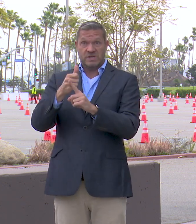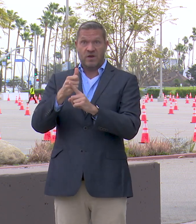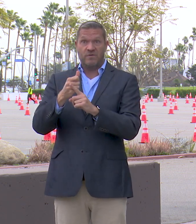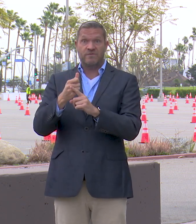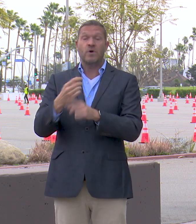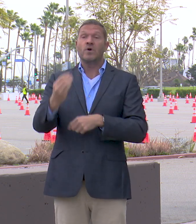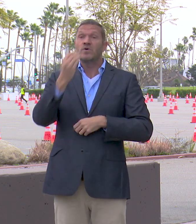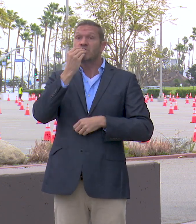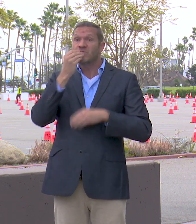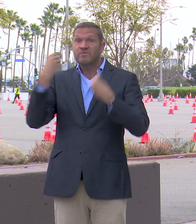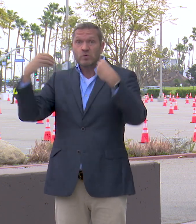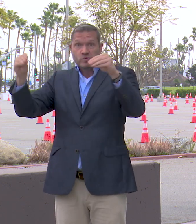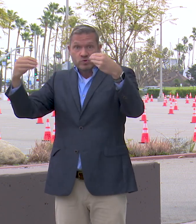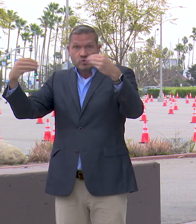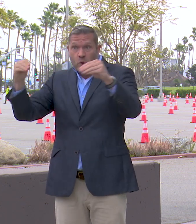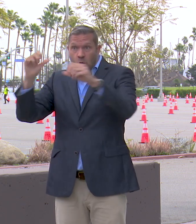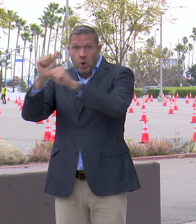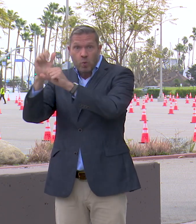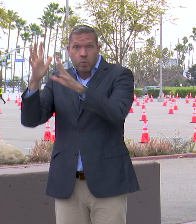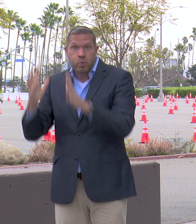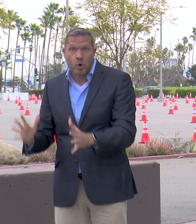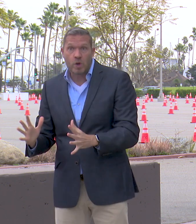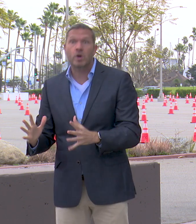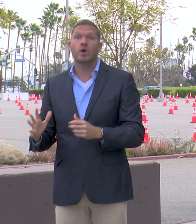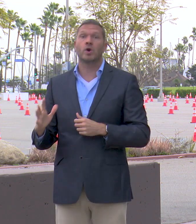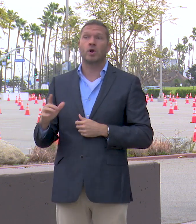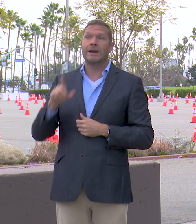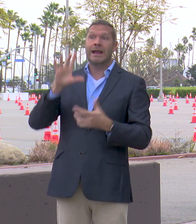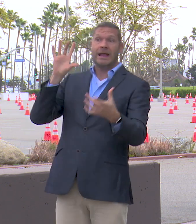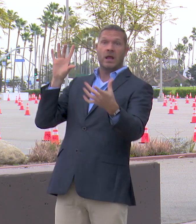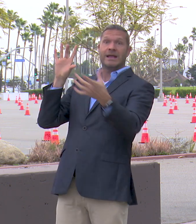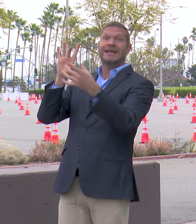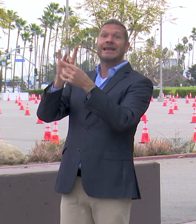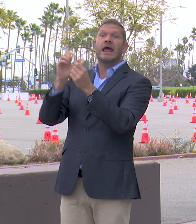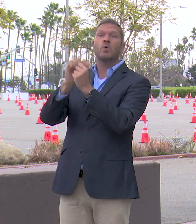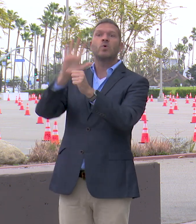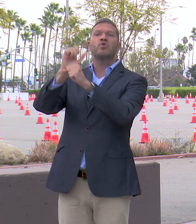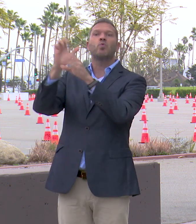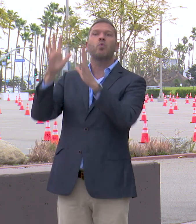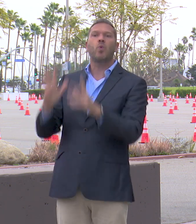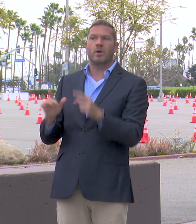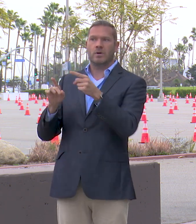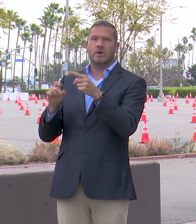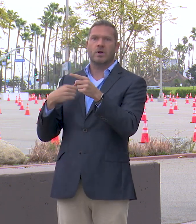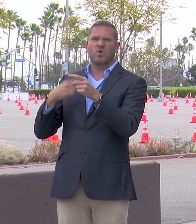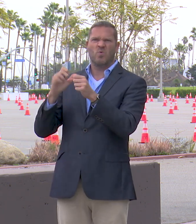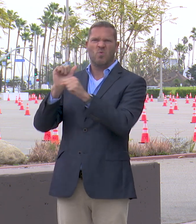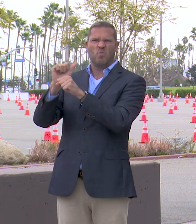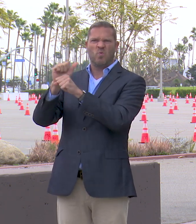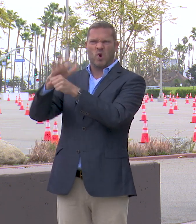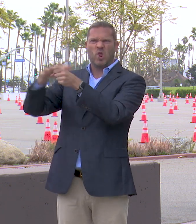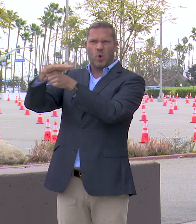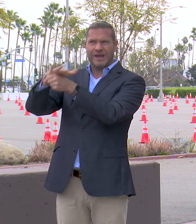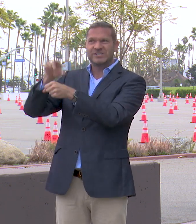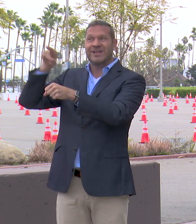a supermarket, first and foremost you should connect with your employer because they are connecting with the Health department.